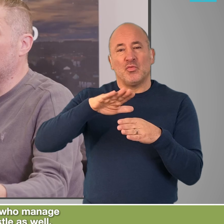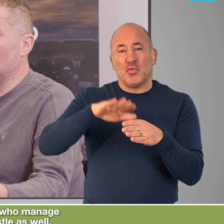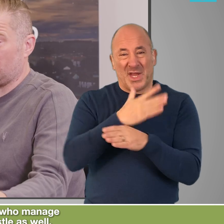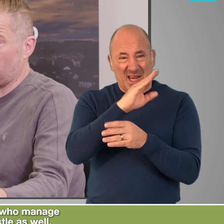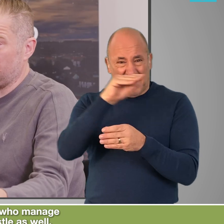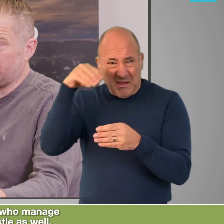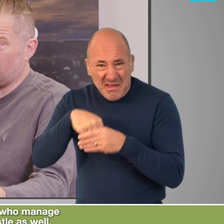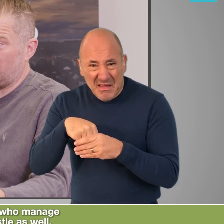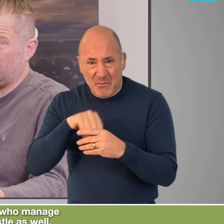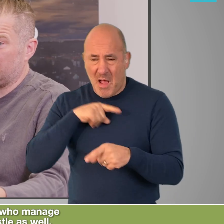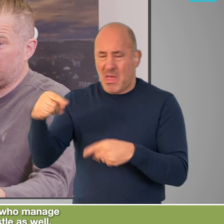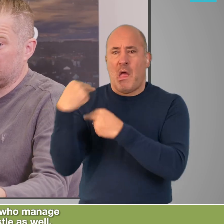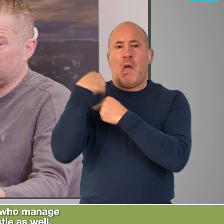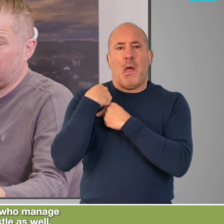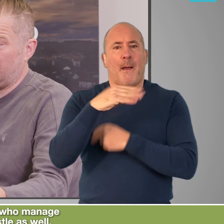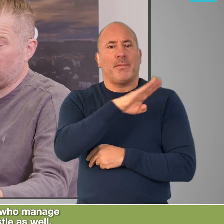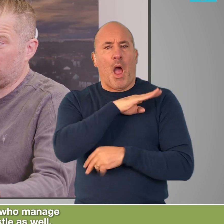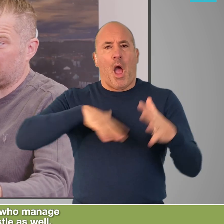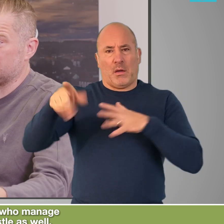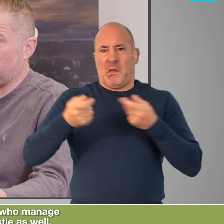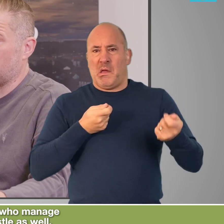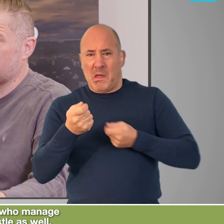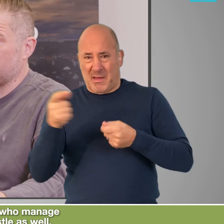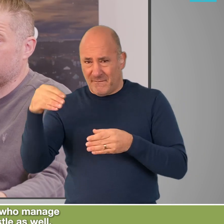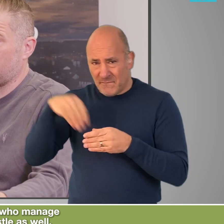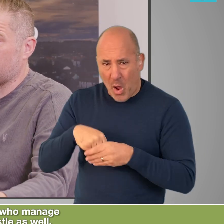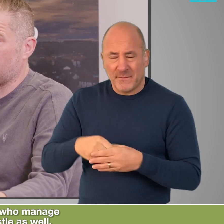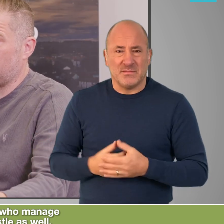Urban Green as well, who manage the parks in Newcastle as well.